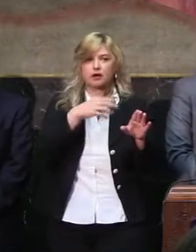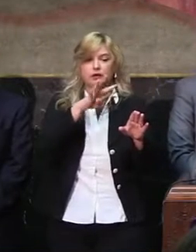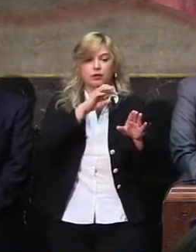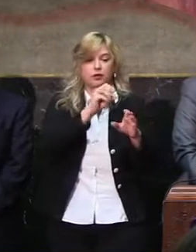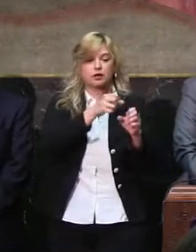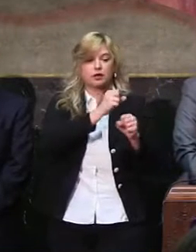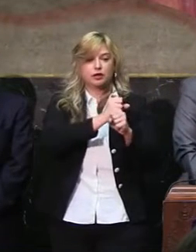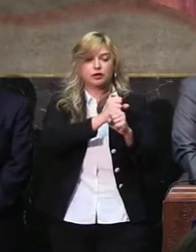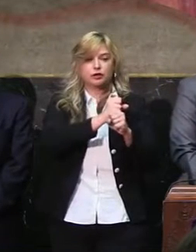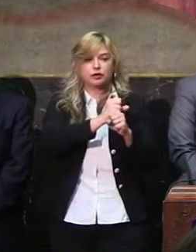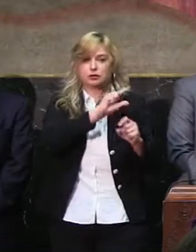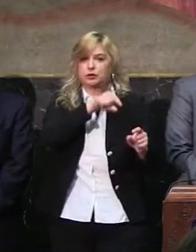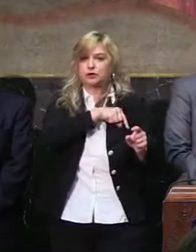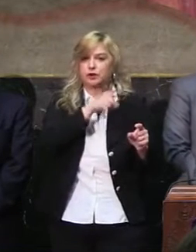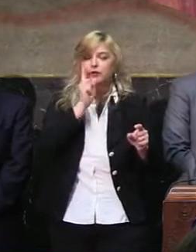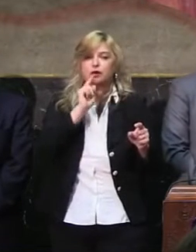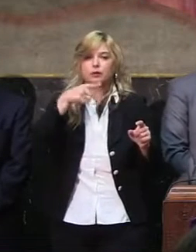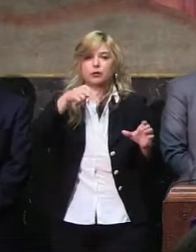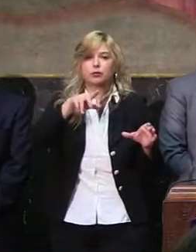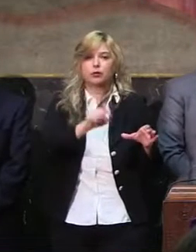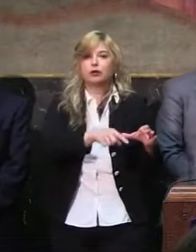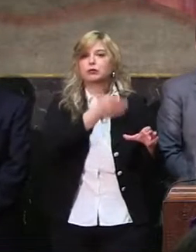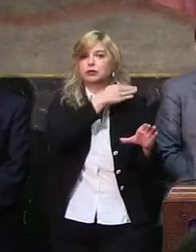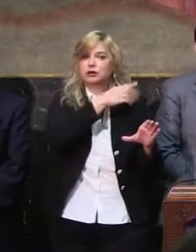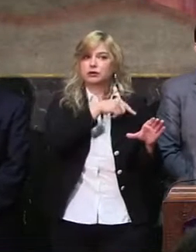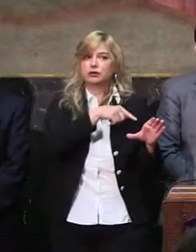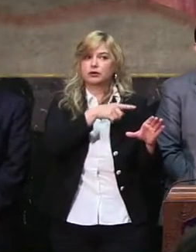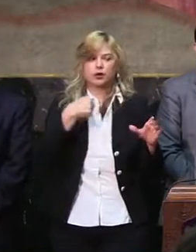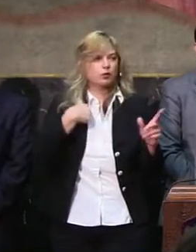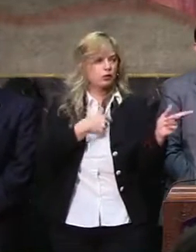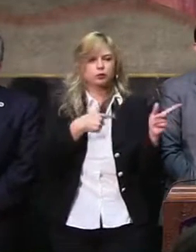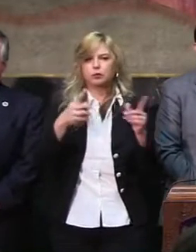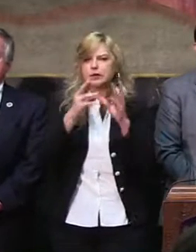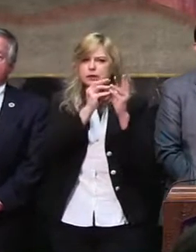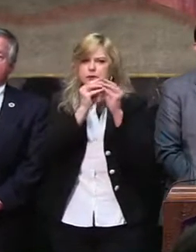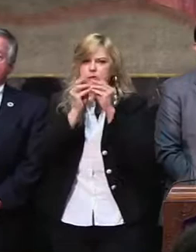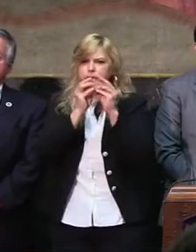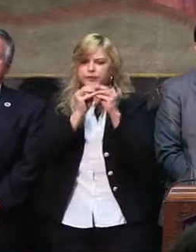our district attorneys met and as ministers of justice we felt compelled